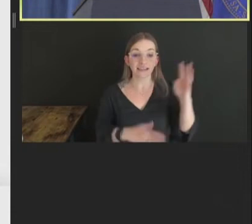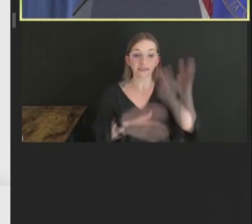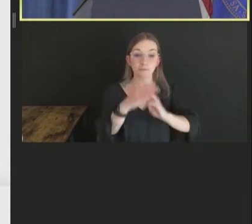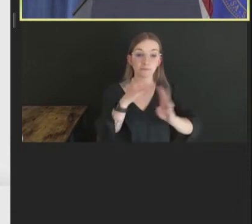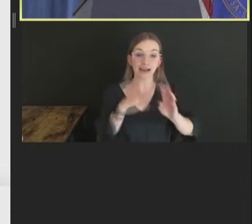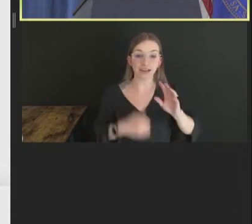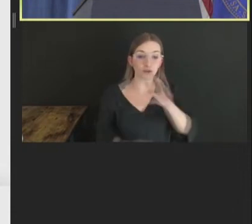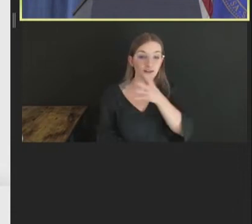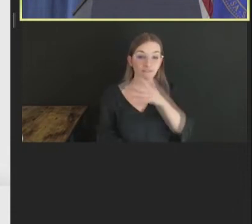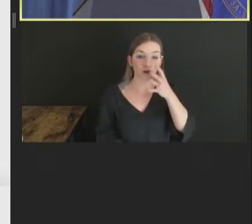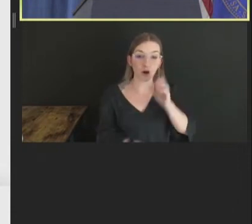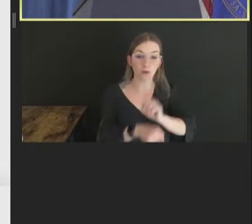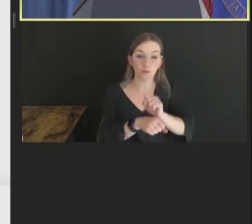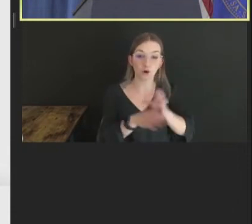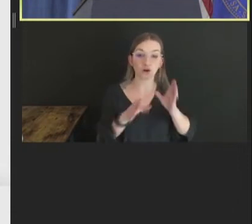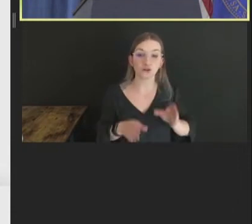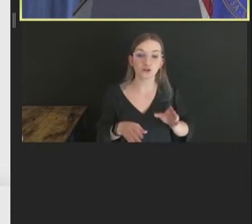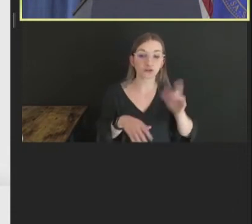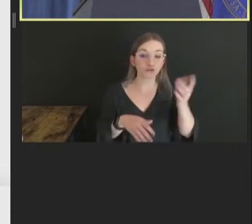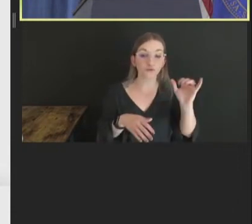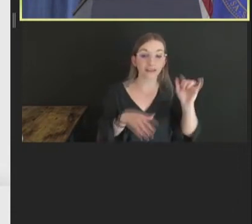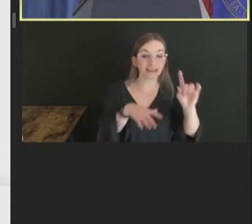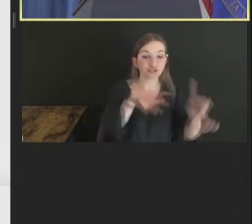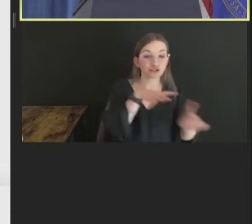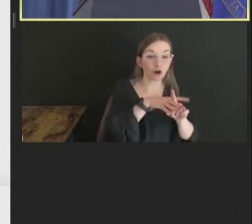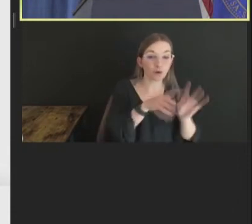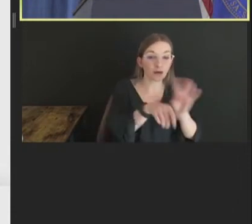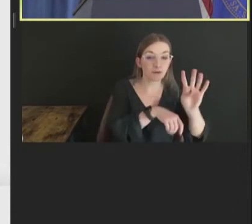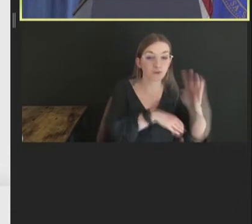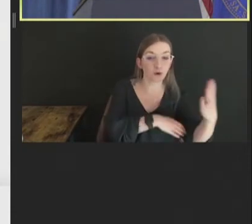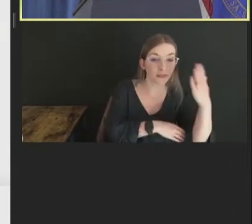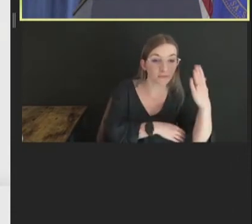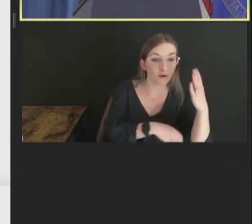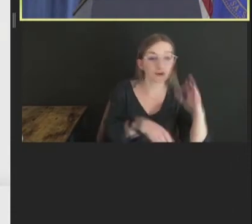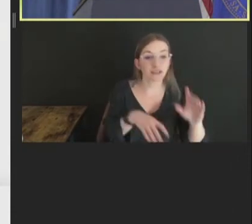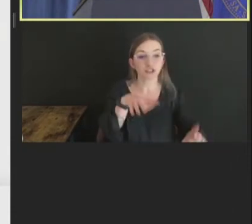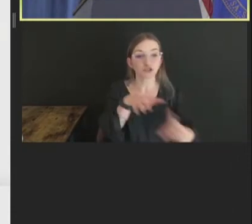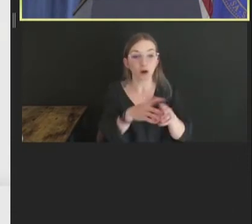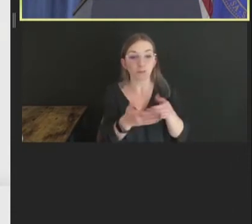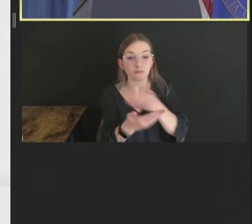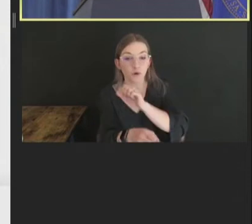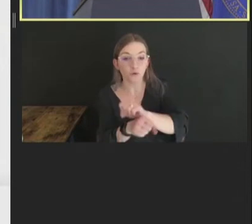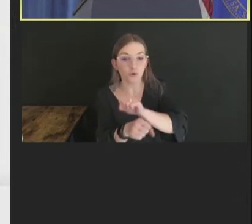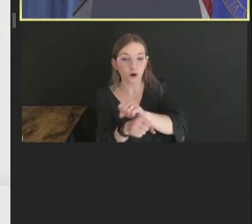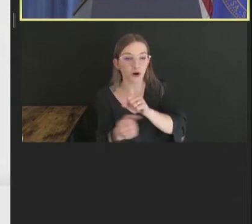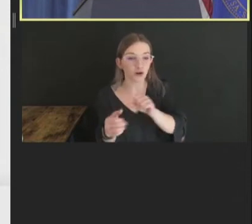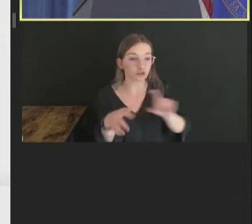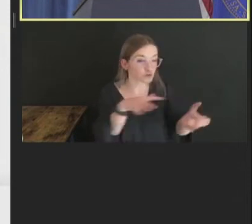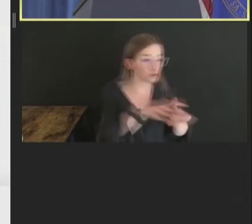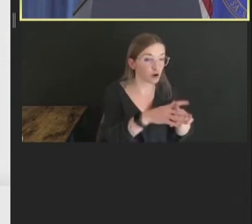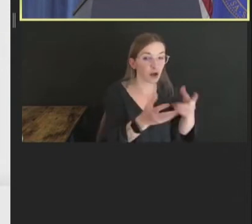to the fields to work was another strategy by the Regional Center for Border Health. Down in southern Arizona,